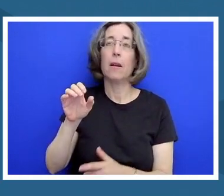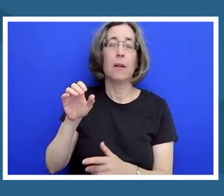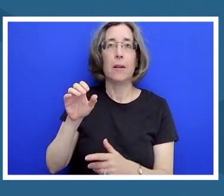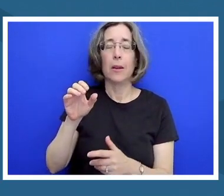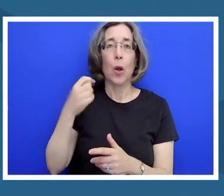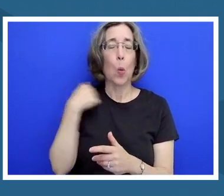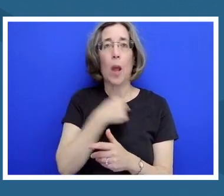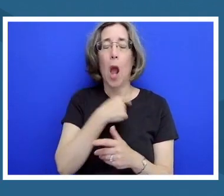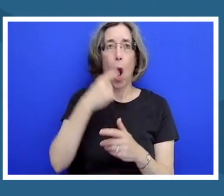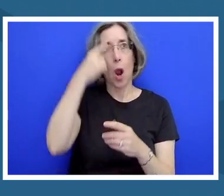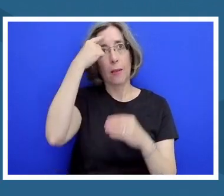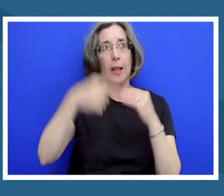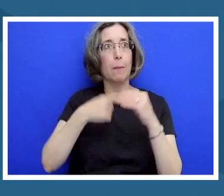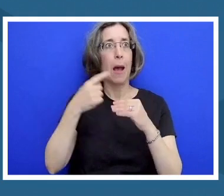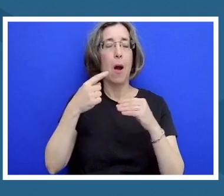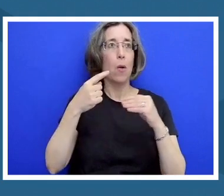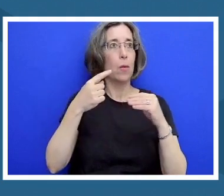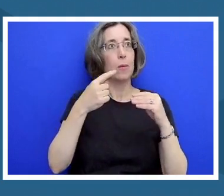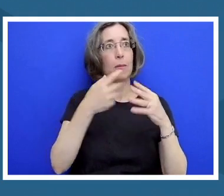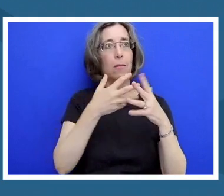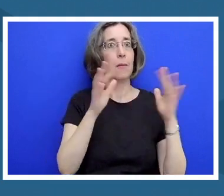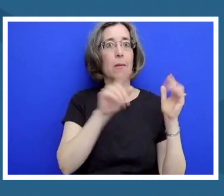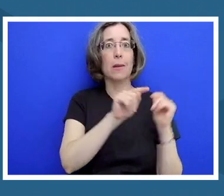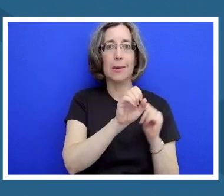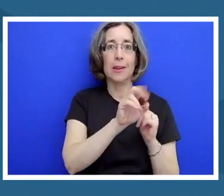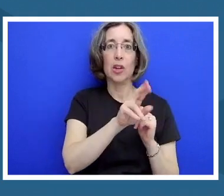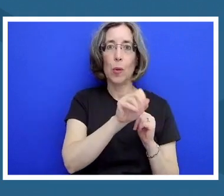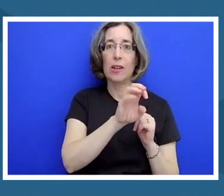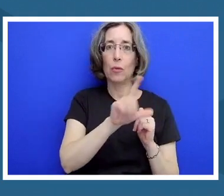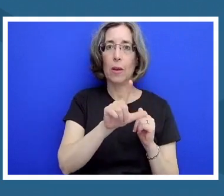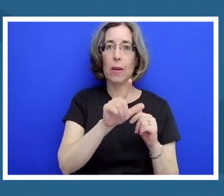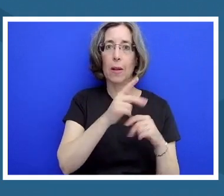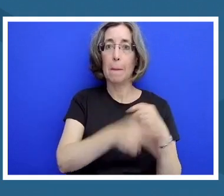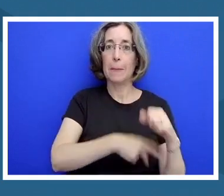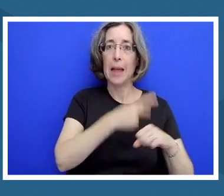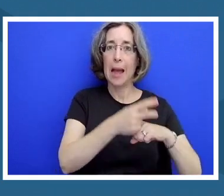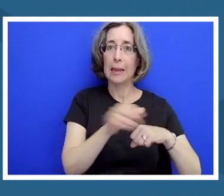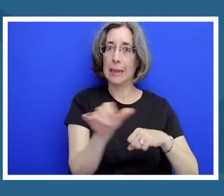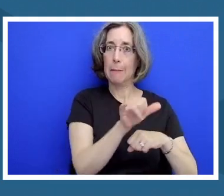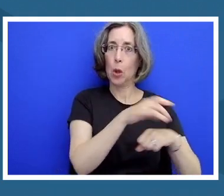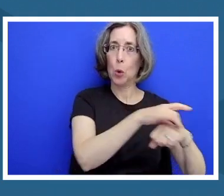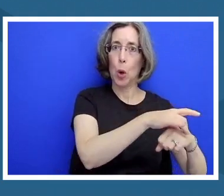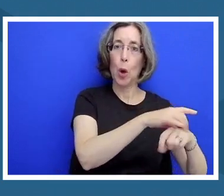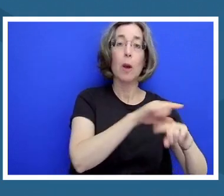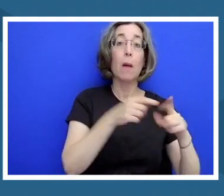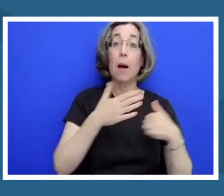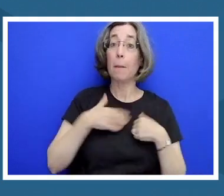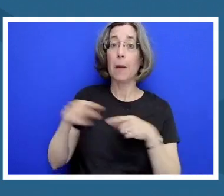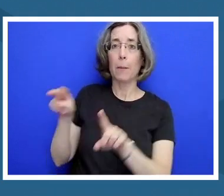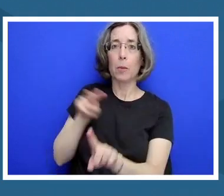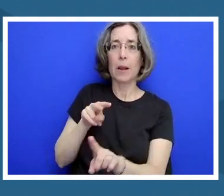but i'm coming to this field from the angle of what our planet is made of